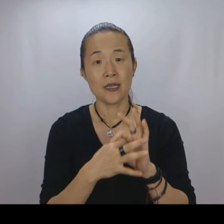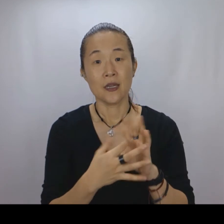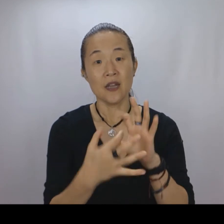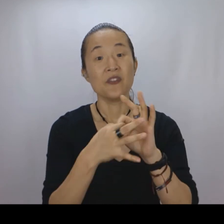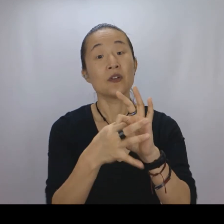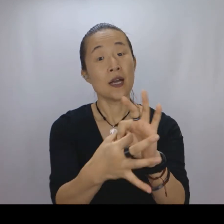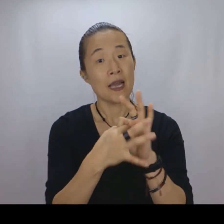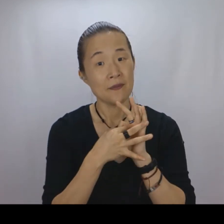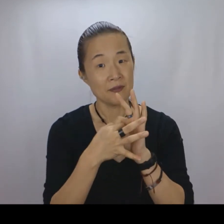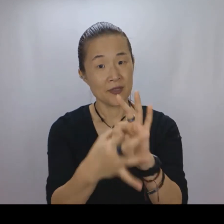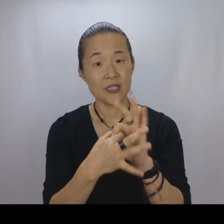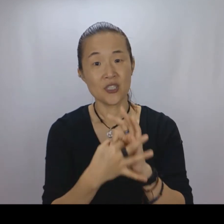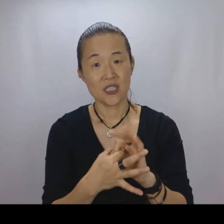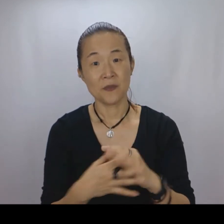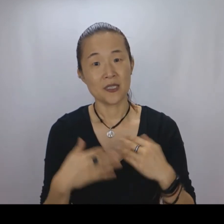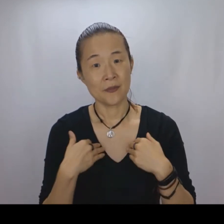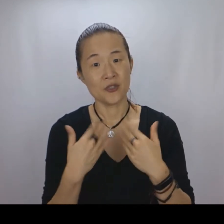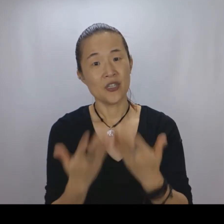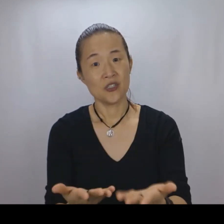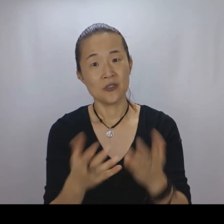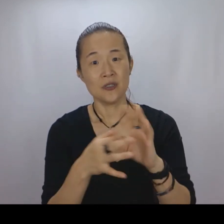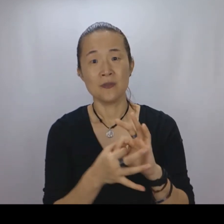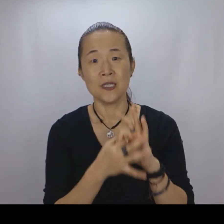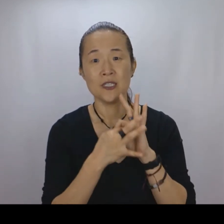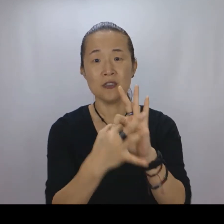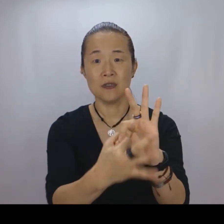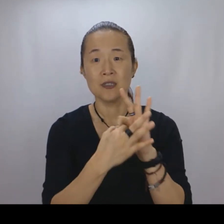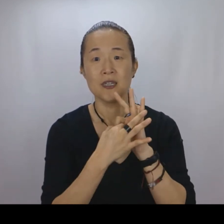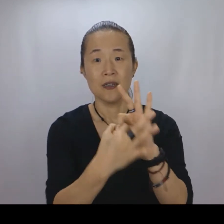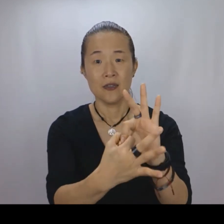like if you and I have a relationship, because I'm your teacher you're my student.